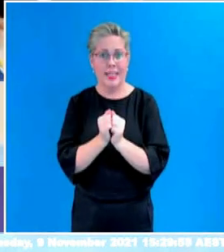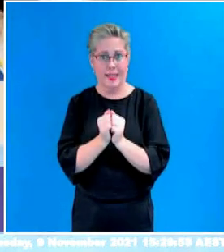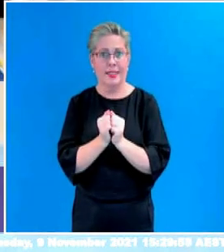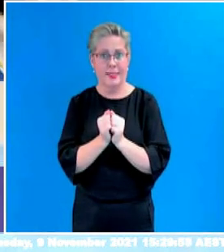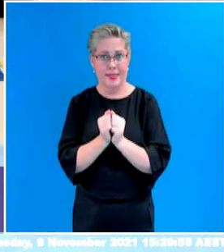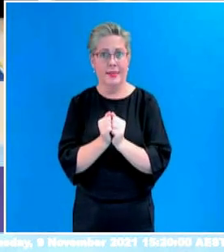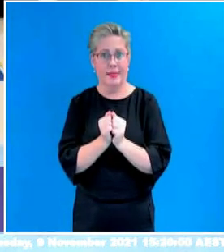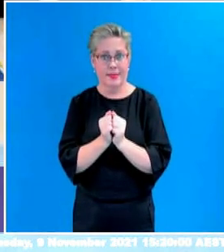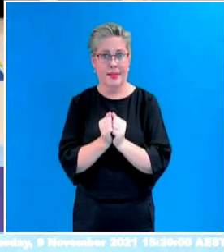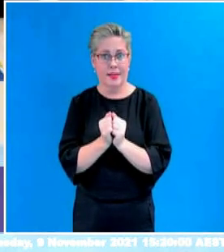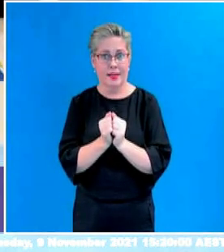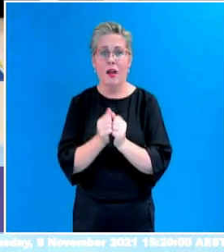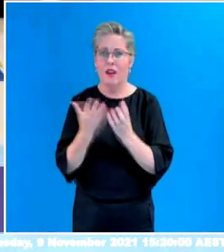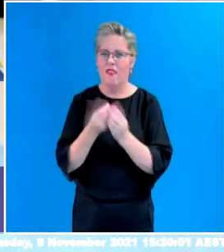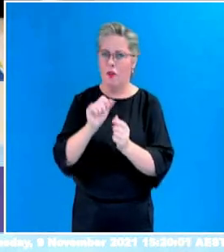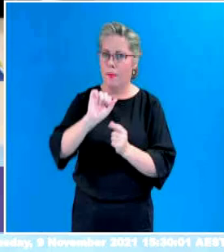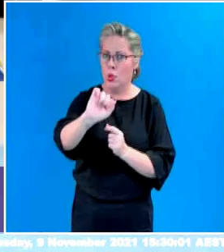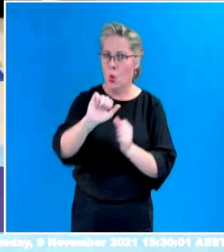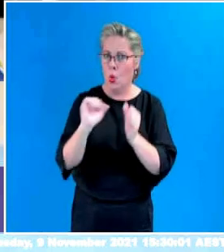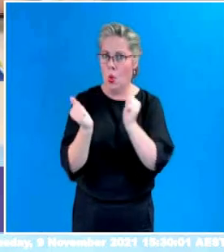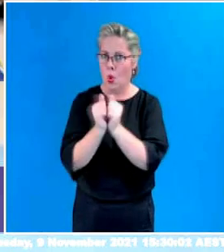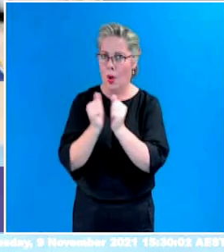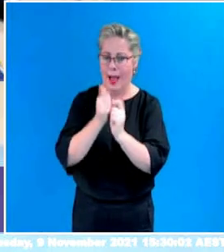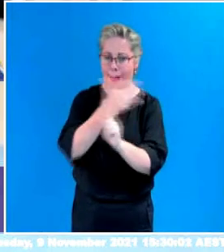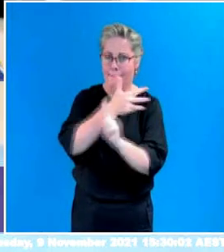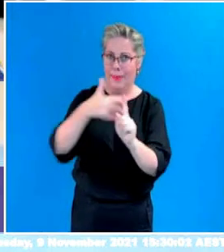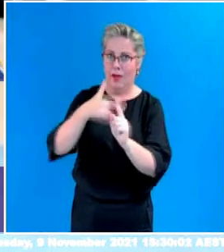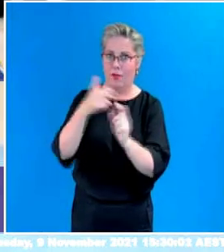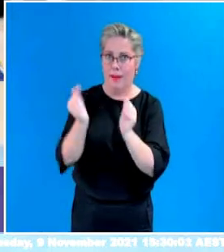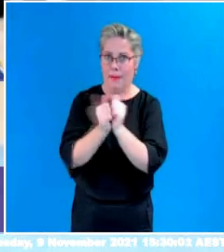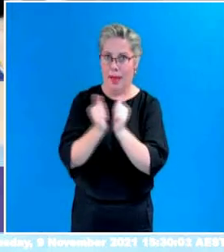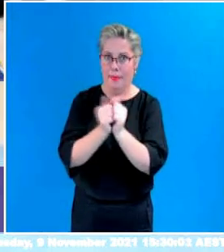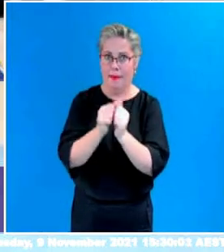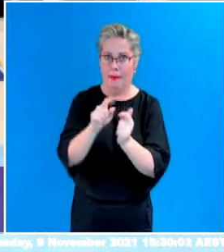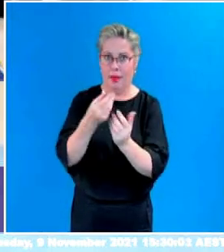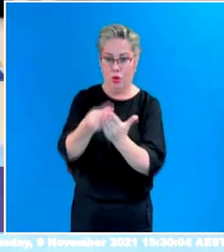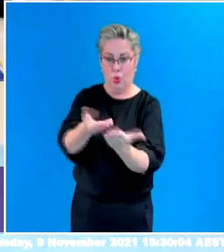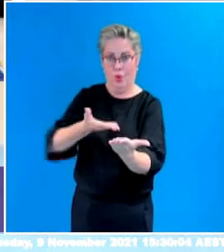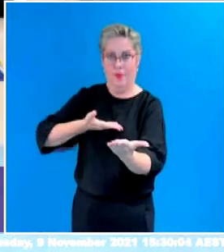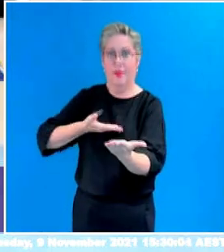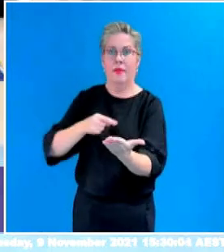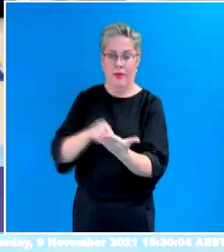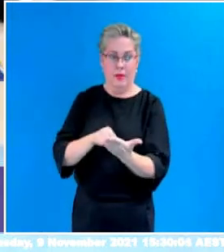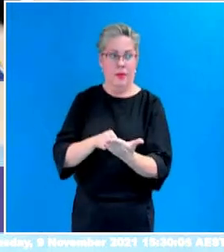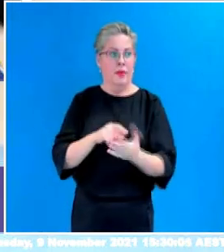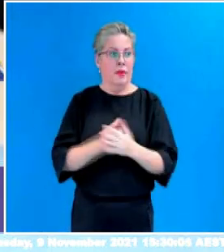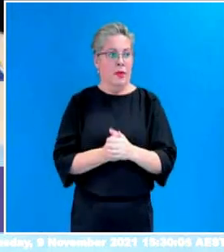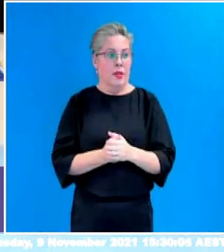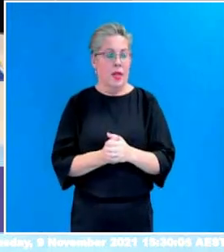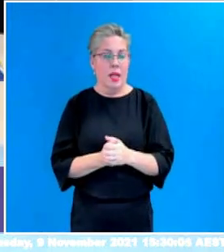duty of reasonable accommodation is an obligation that applies immediately